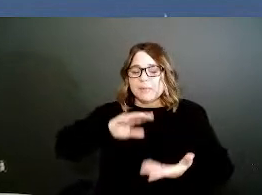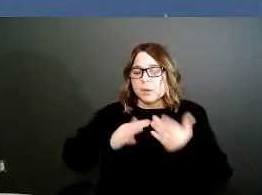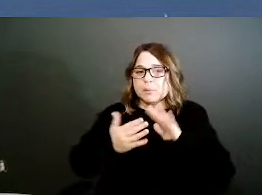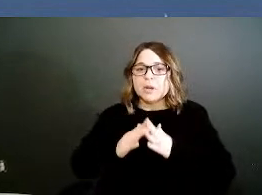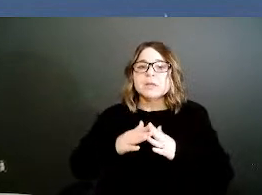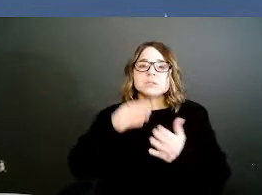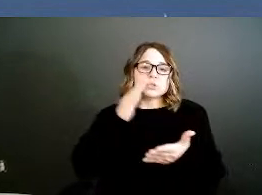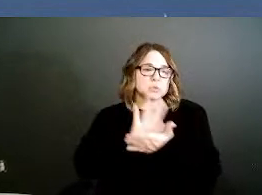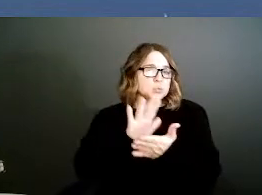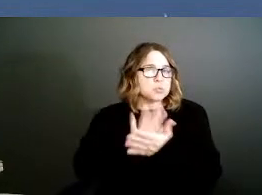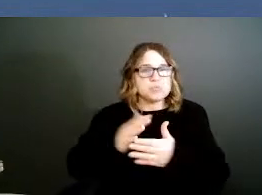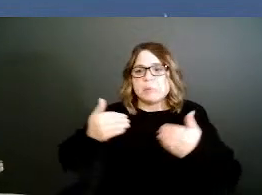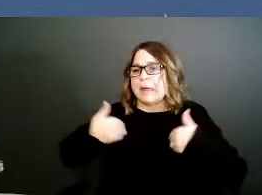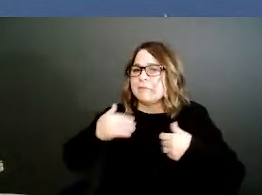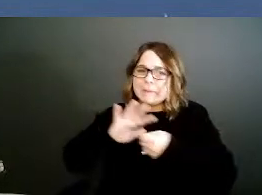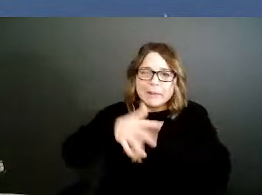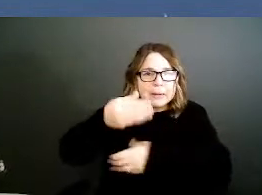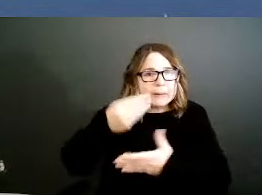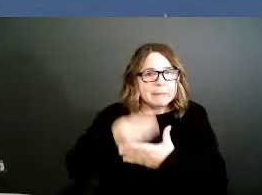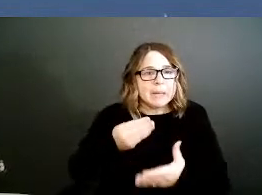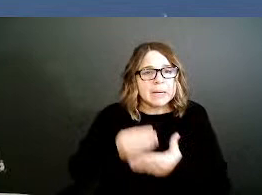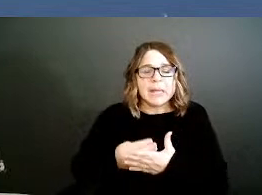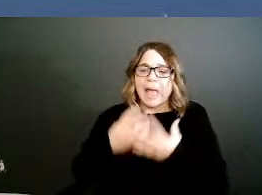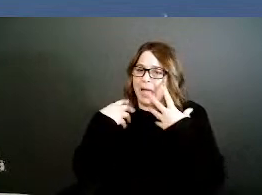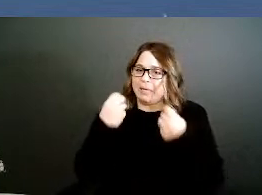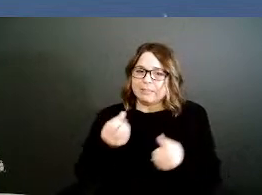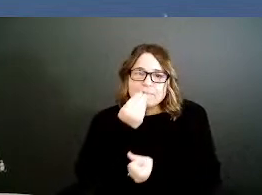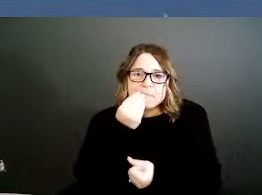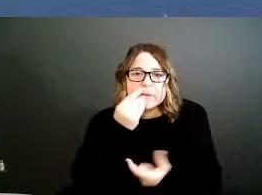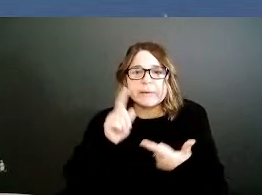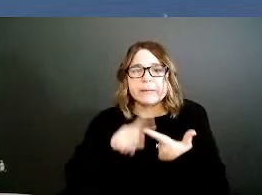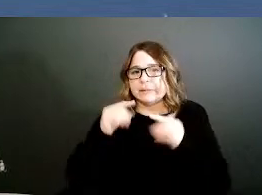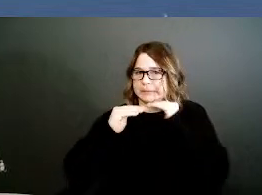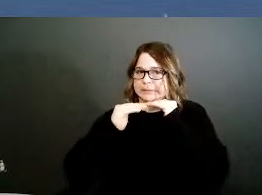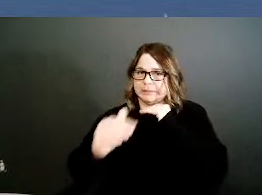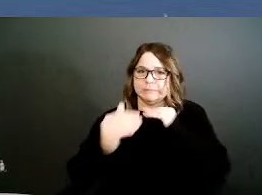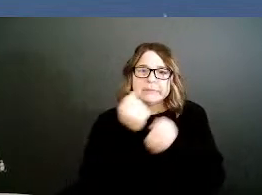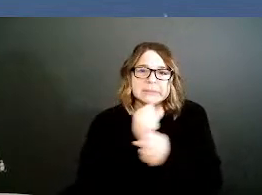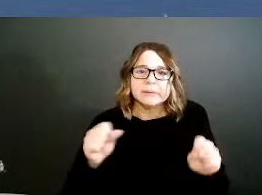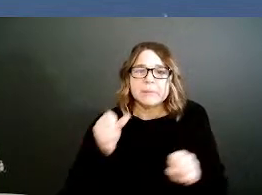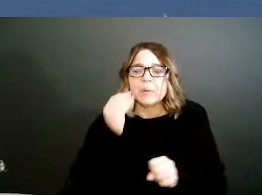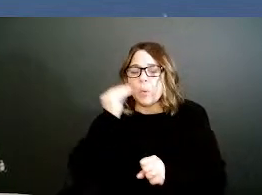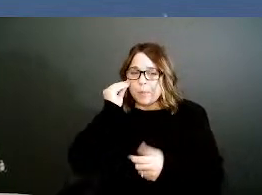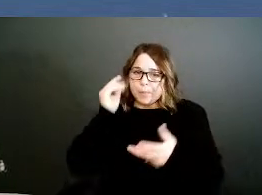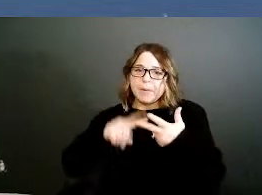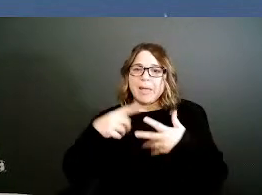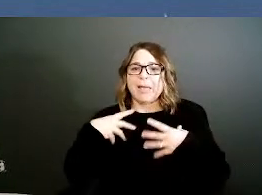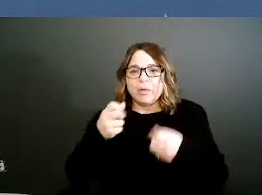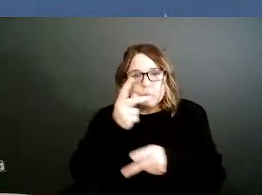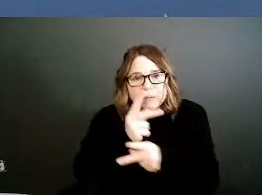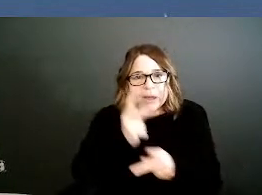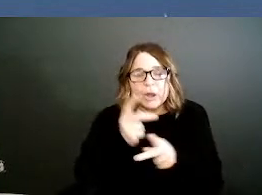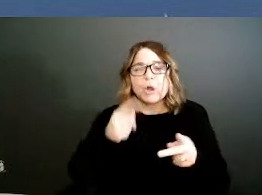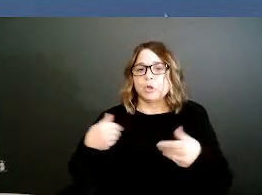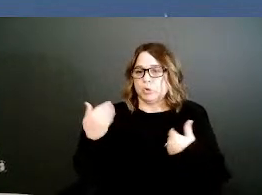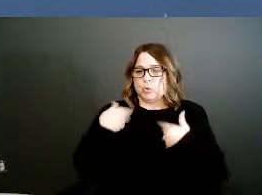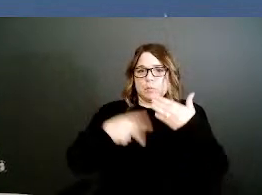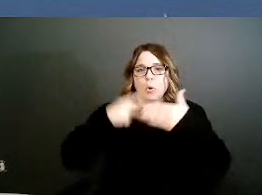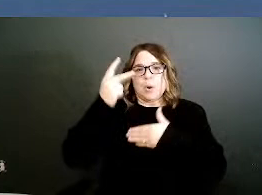SCHOOLS ARE FULLY FUNDED AND WHERE THEY HAVE ACCESS TO MEALS, AND EDUCATIONAL OPPORTUNITIES. SAFE AND STABLE HOUSING, HEALTHCARE, YOUTH PROGRAMMING